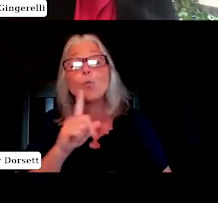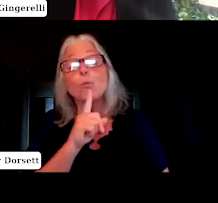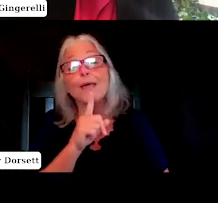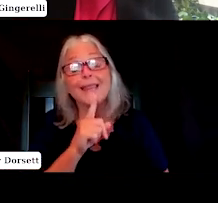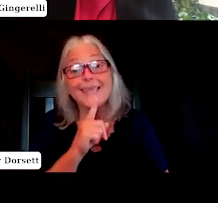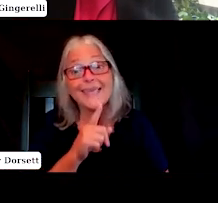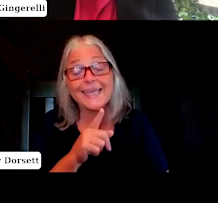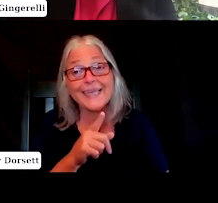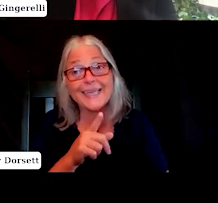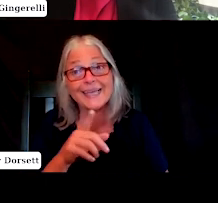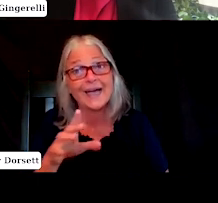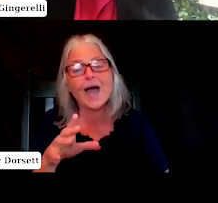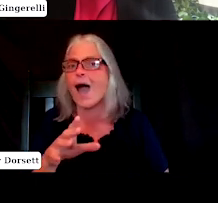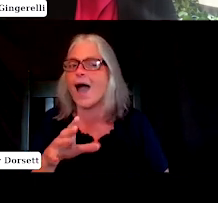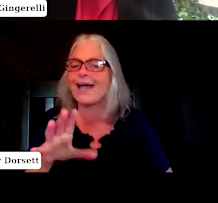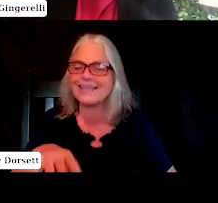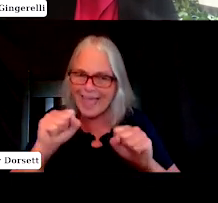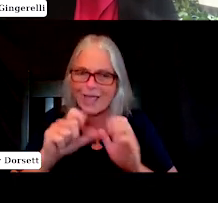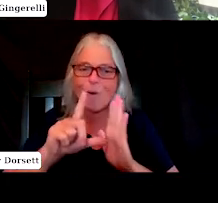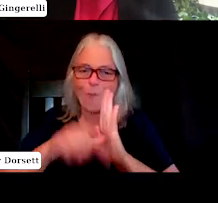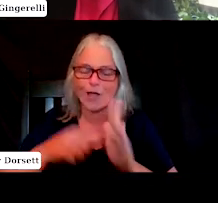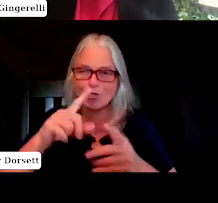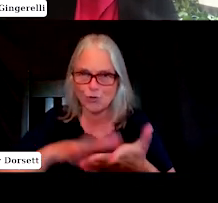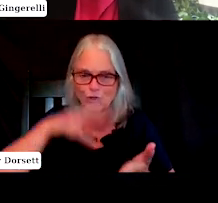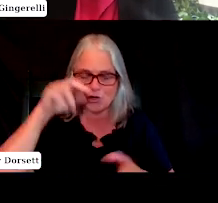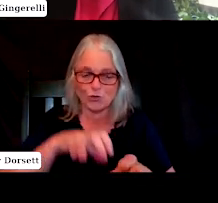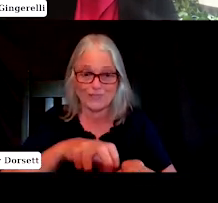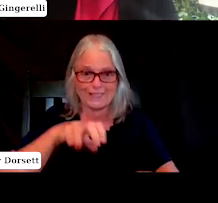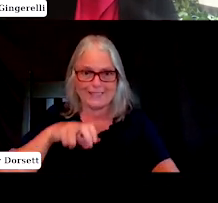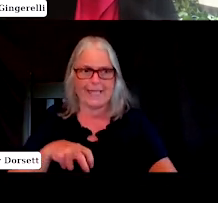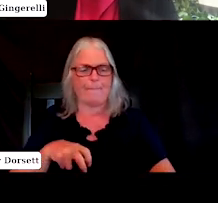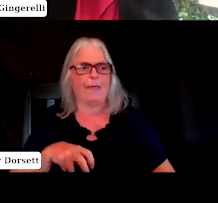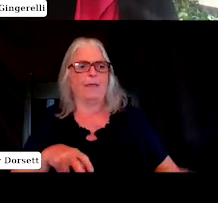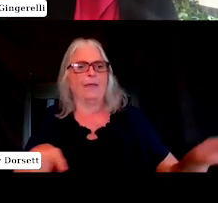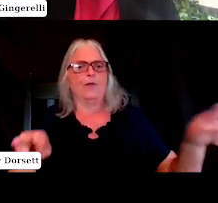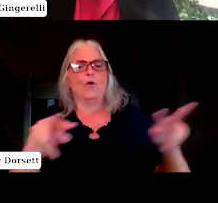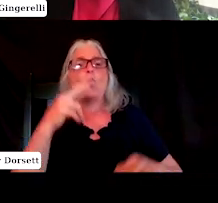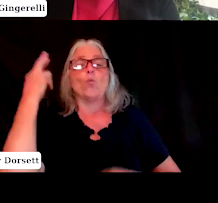Taken a while for me to learn to step back. Realize.